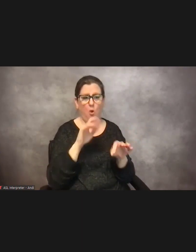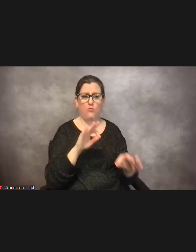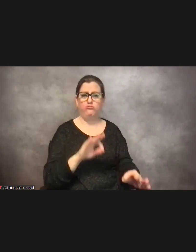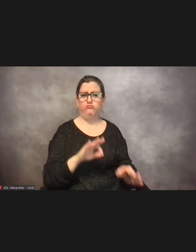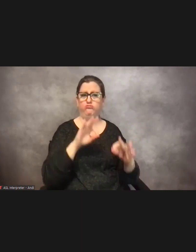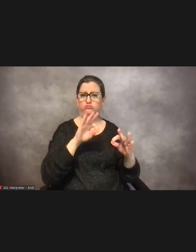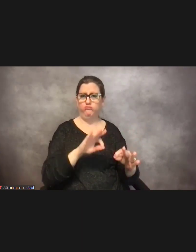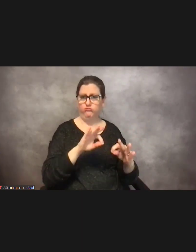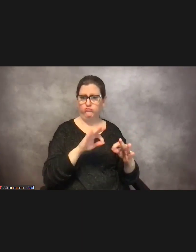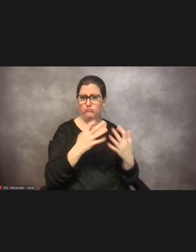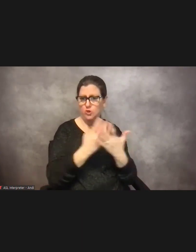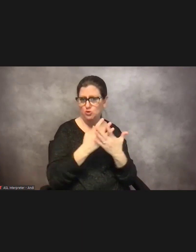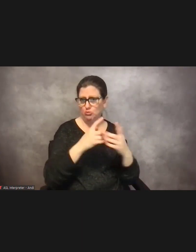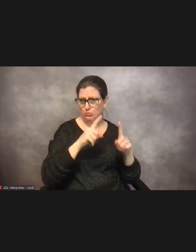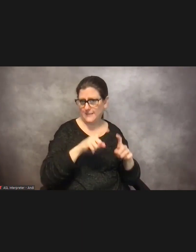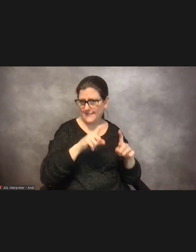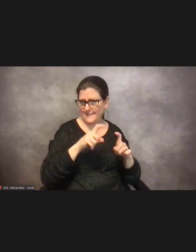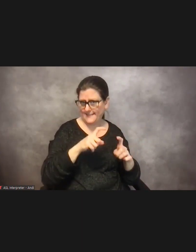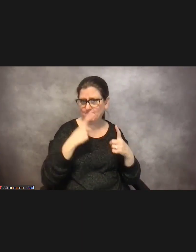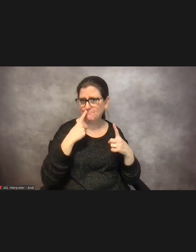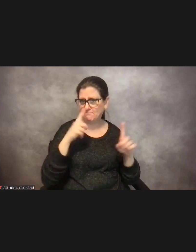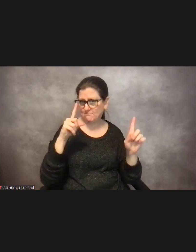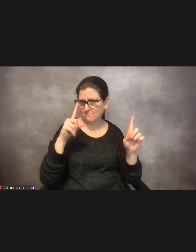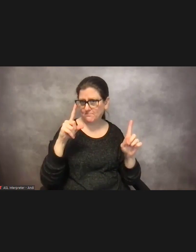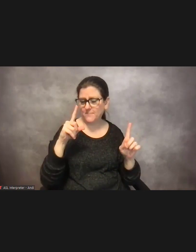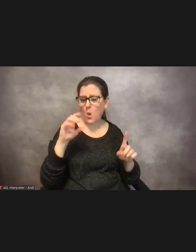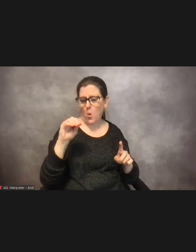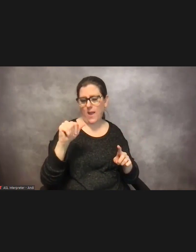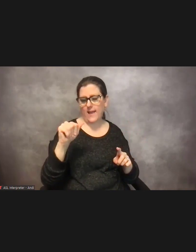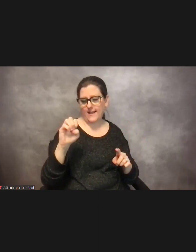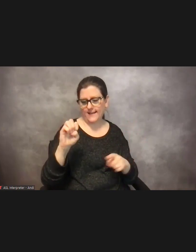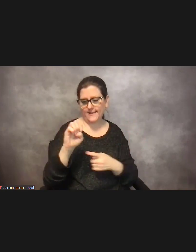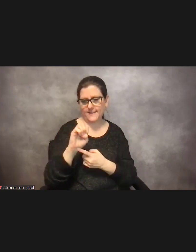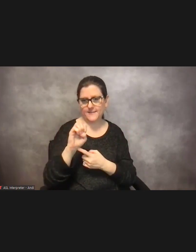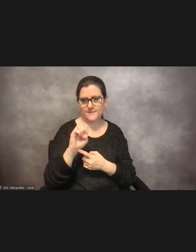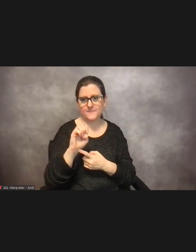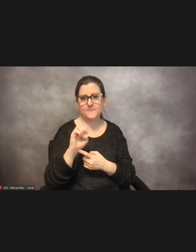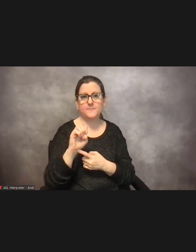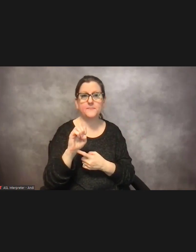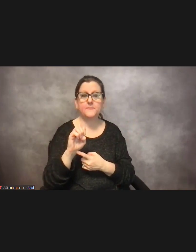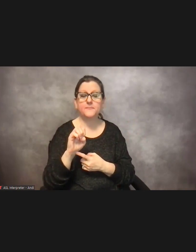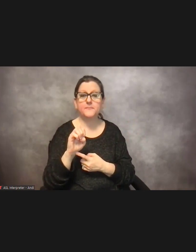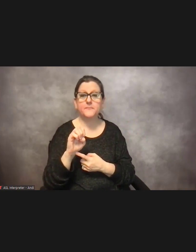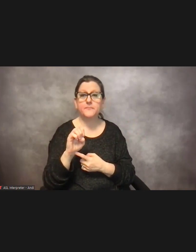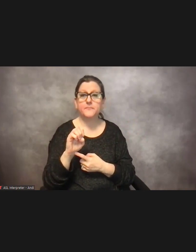good, um, screening done, getting your OAE, um, accomplished and, so,